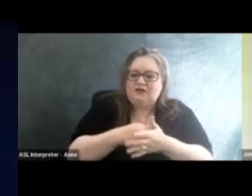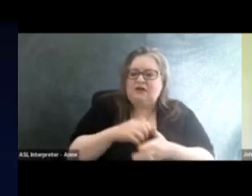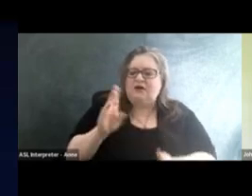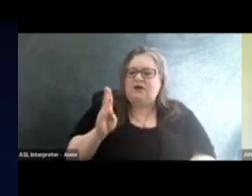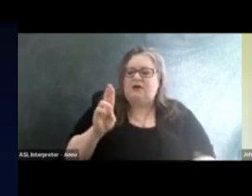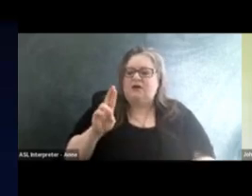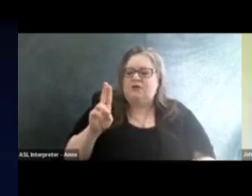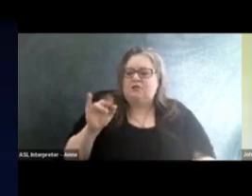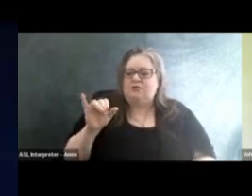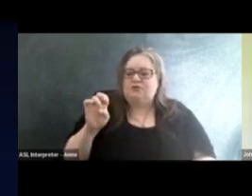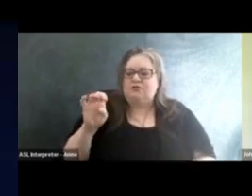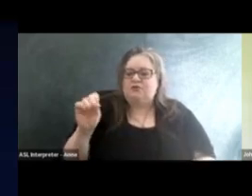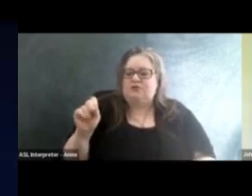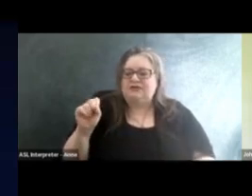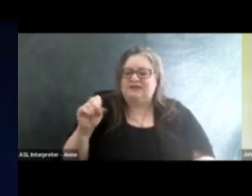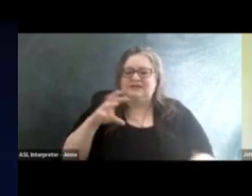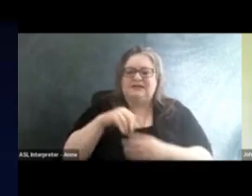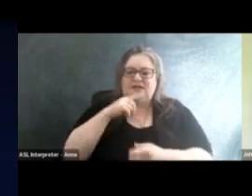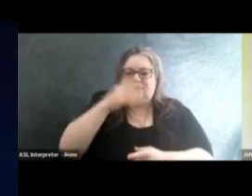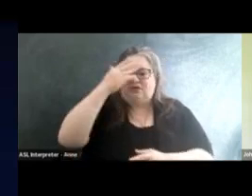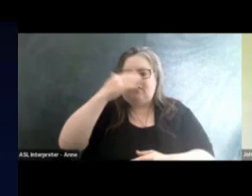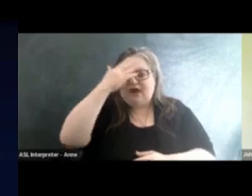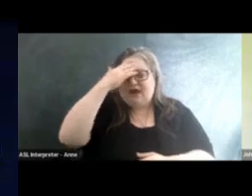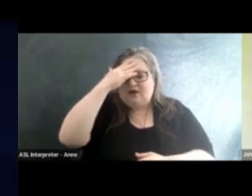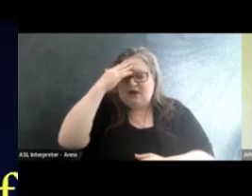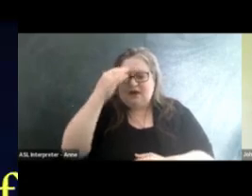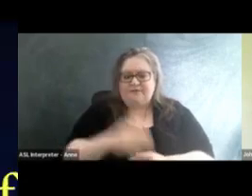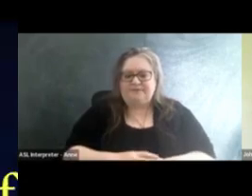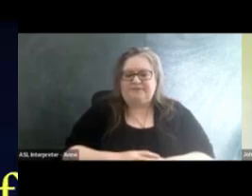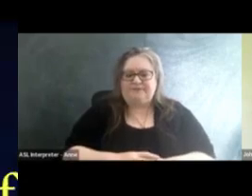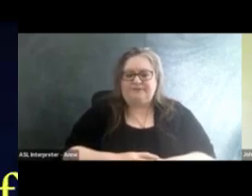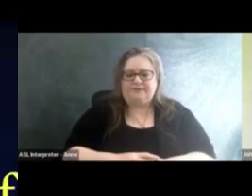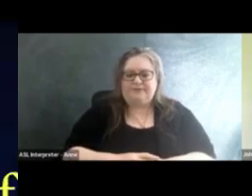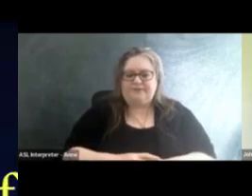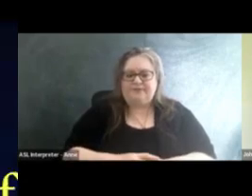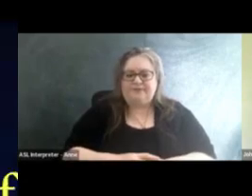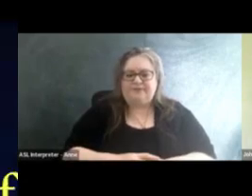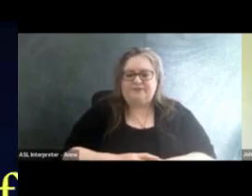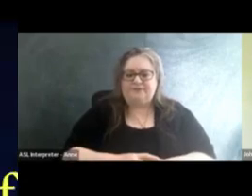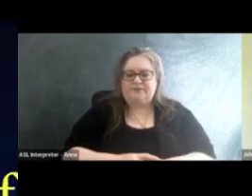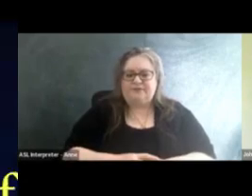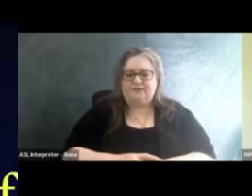frontal areas a second dynamic Oh, and I forgot I put this in